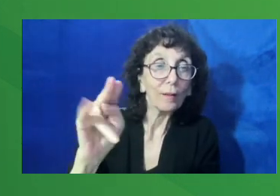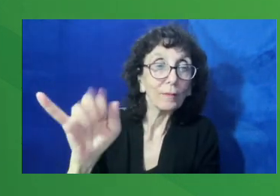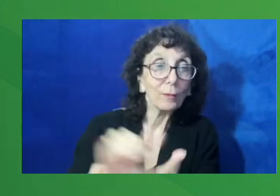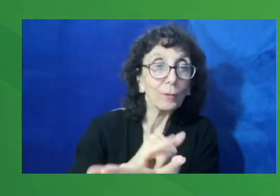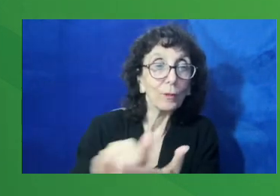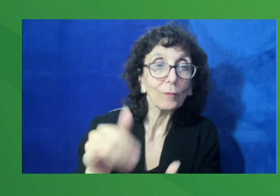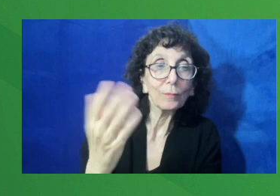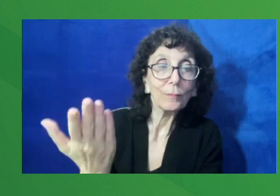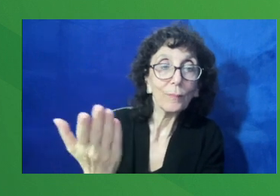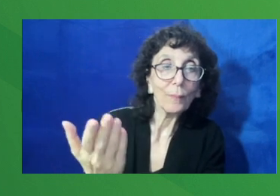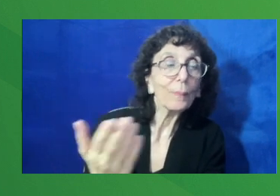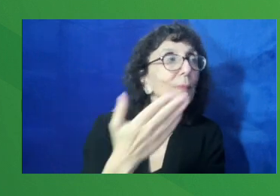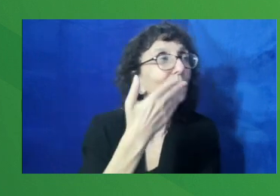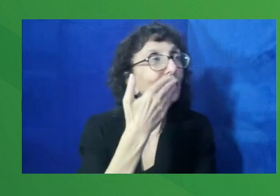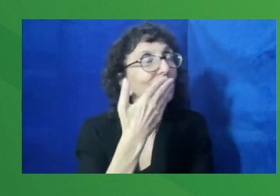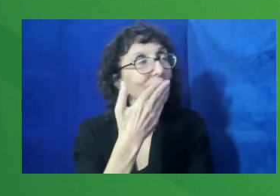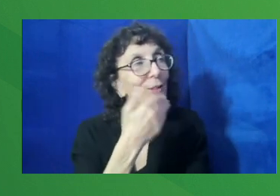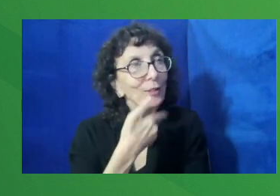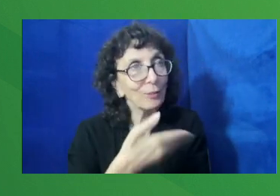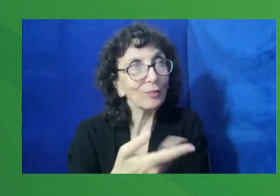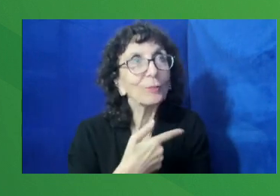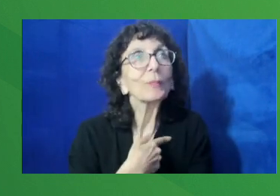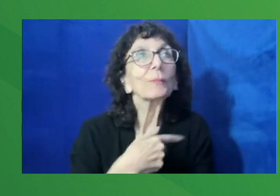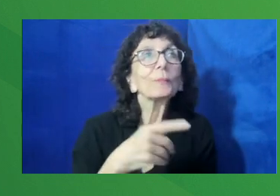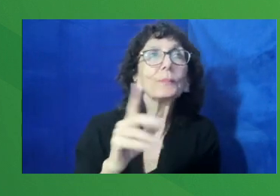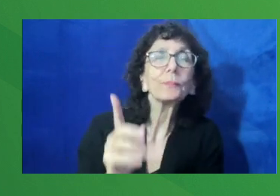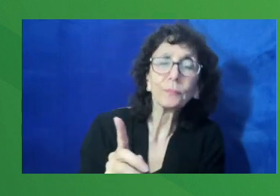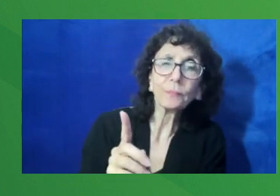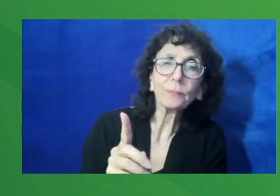Right, Larry. Thank you for the introduction. What we're gonna do is we're just gonna have a